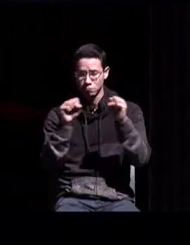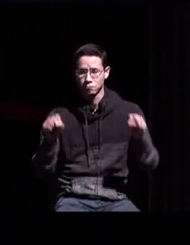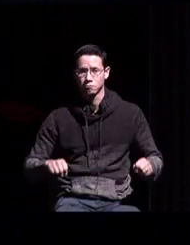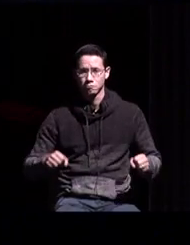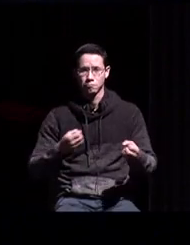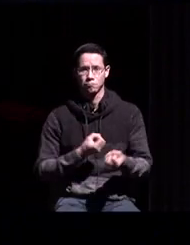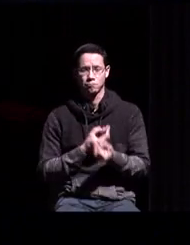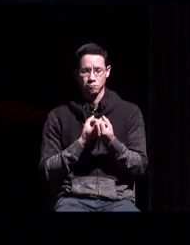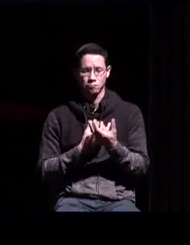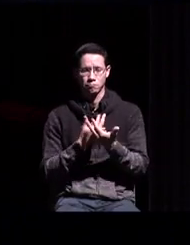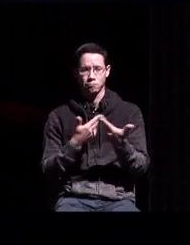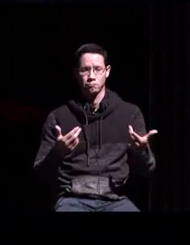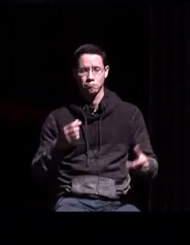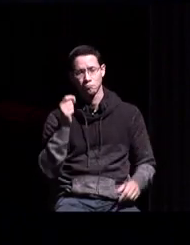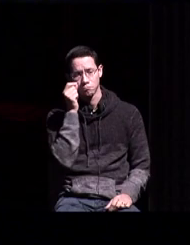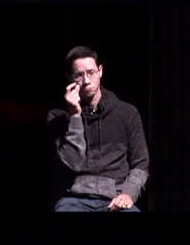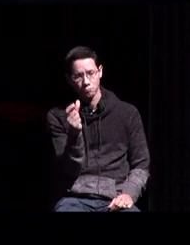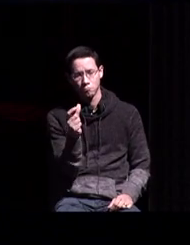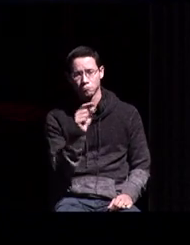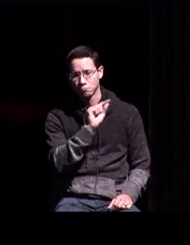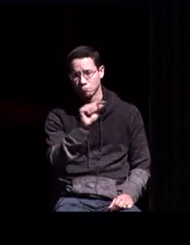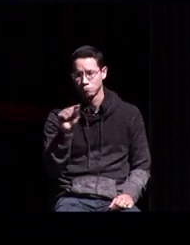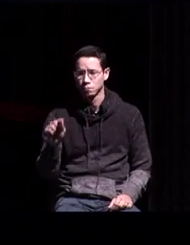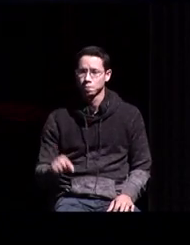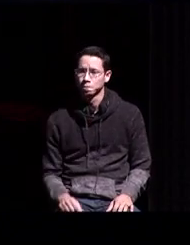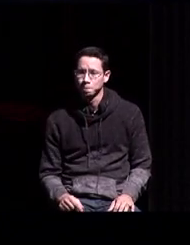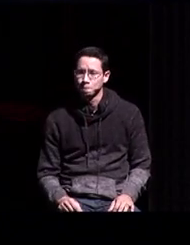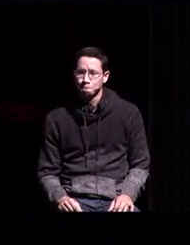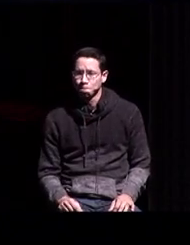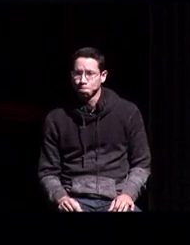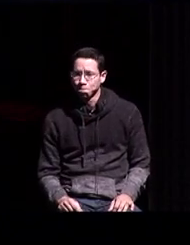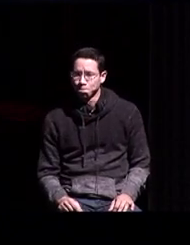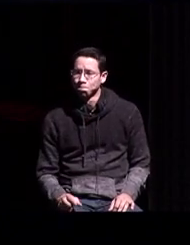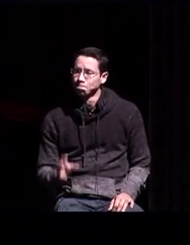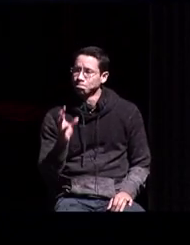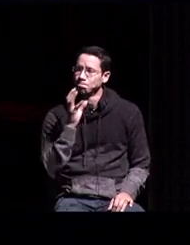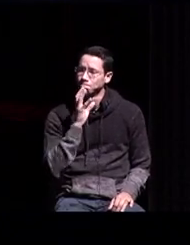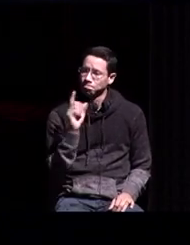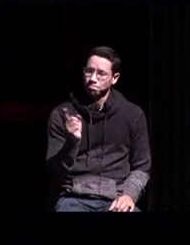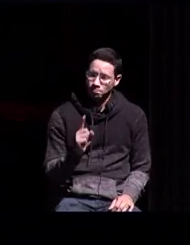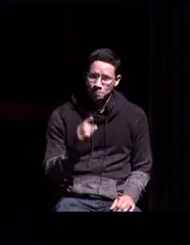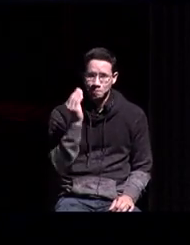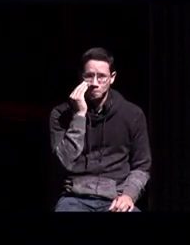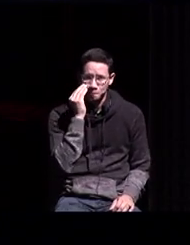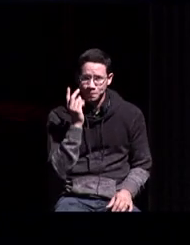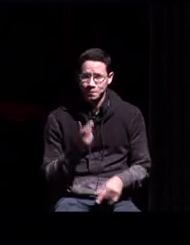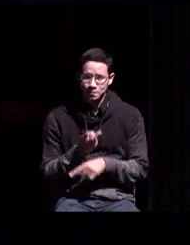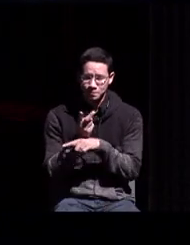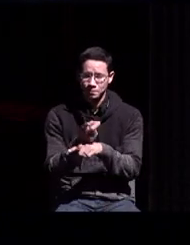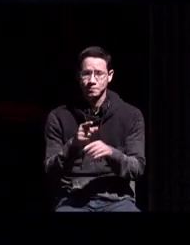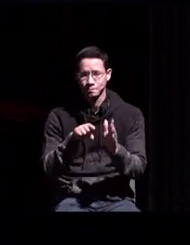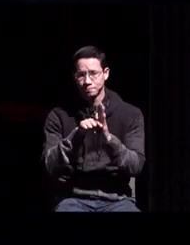For those who don’t know it I recommend searching it on the Internet.